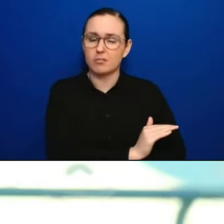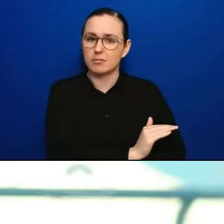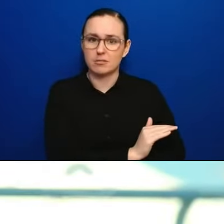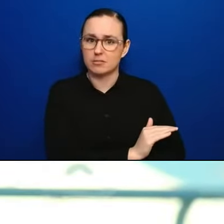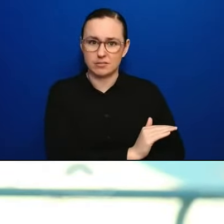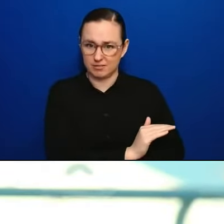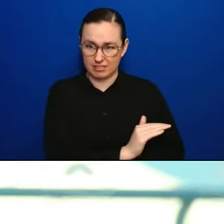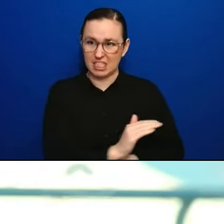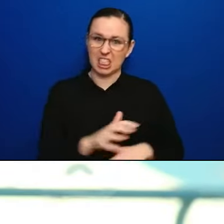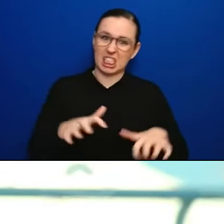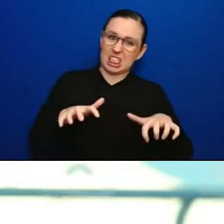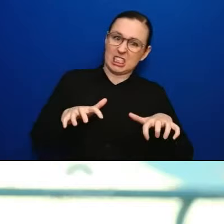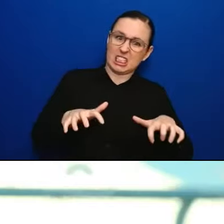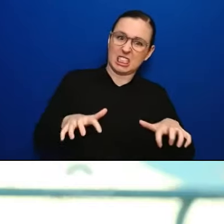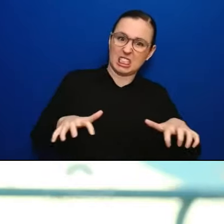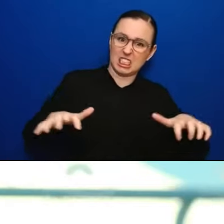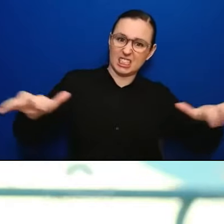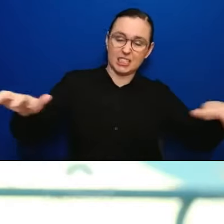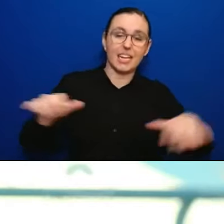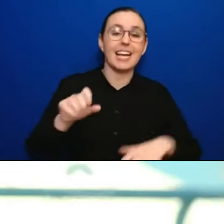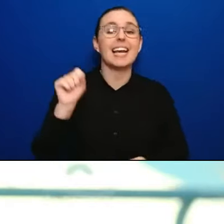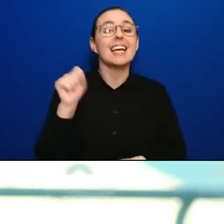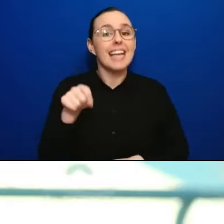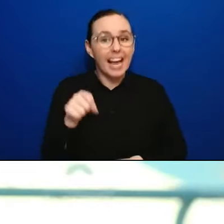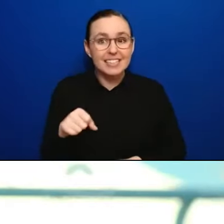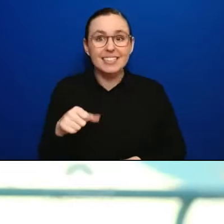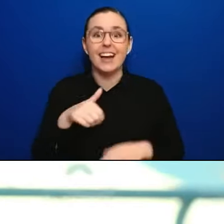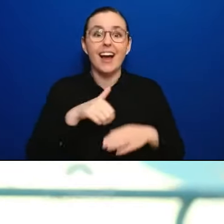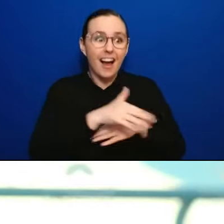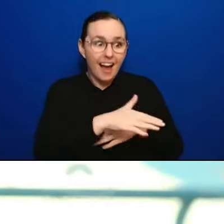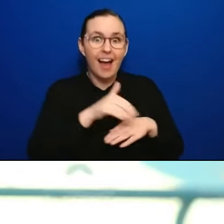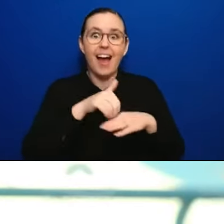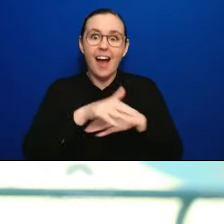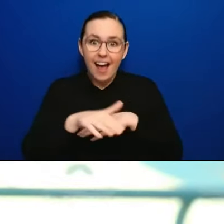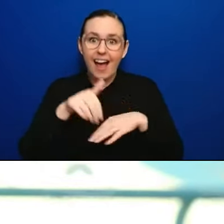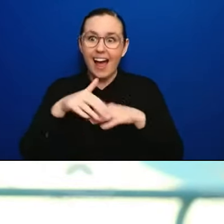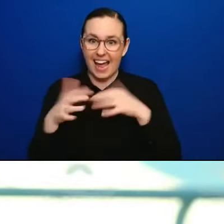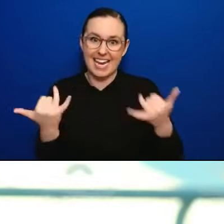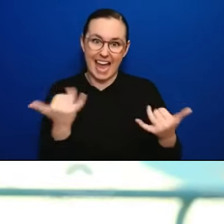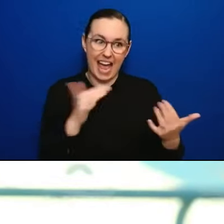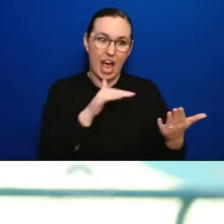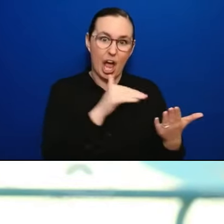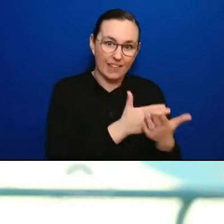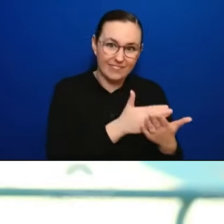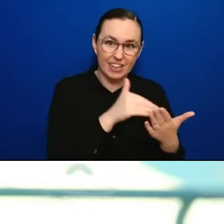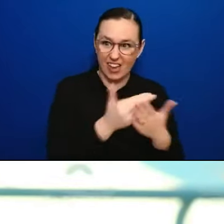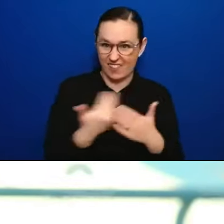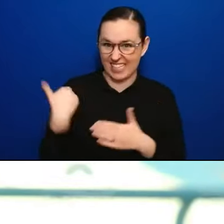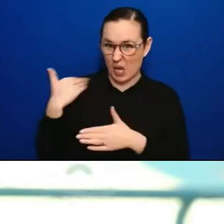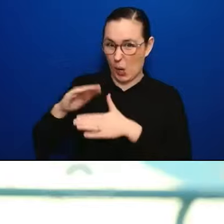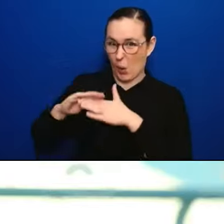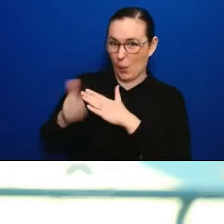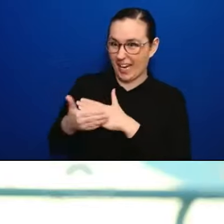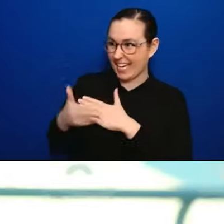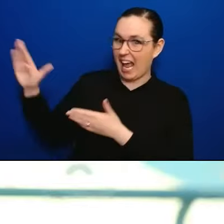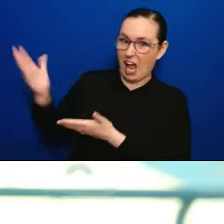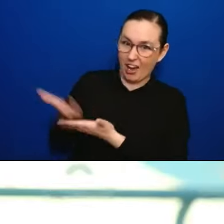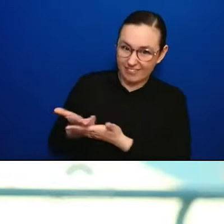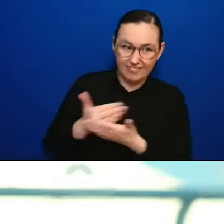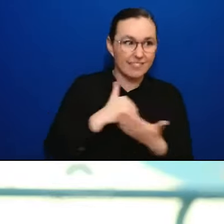every school child. So it's not a lot when you look at it from that perspective. So -- and yes, they are getting